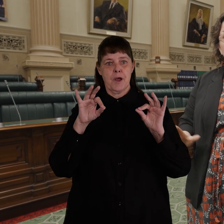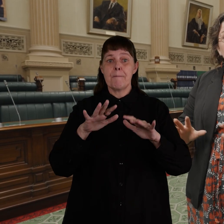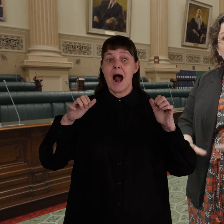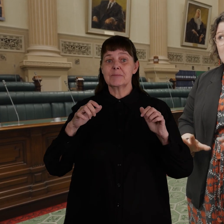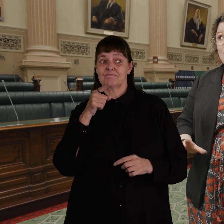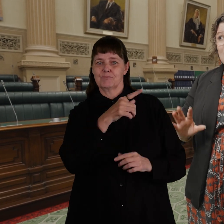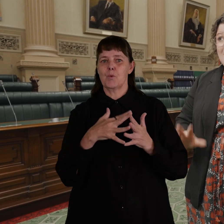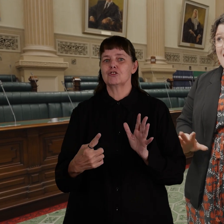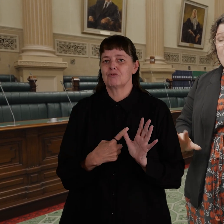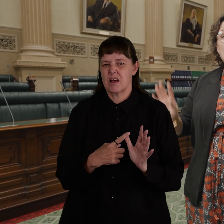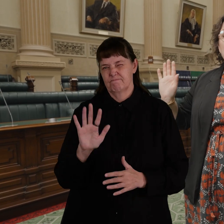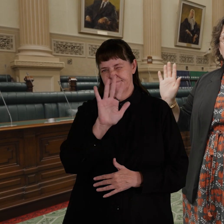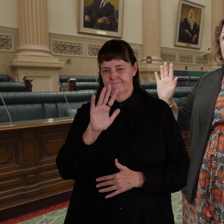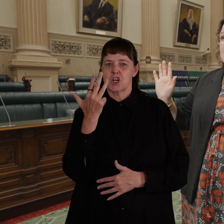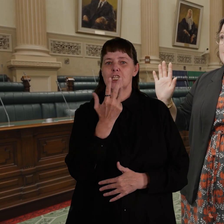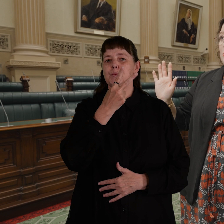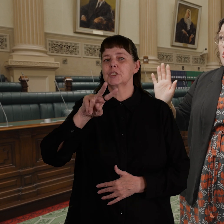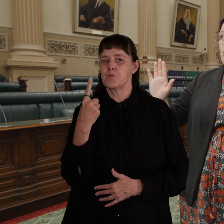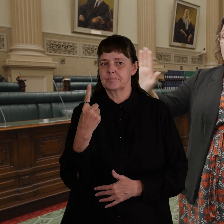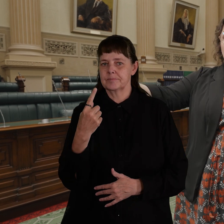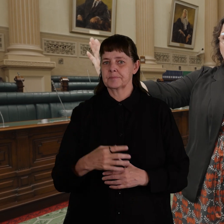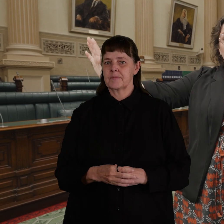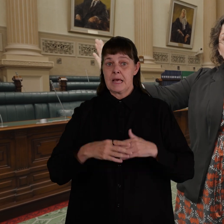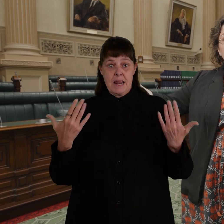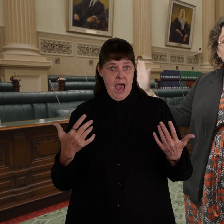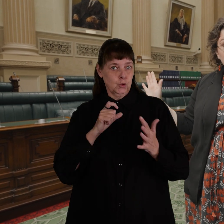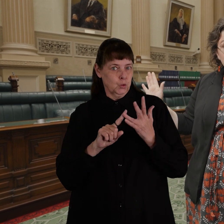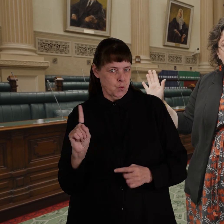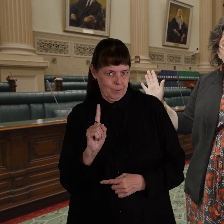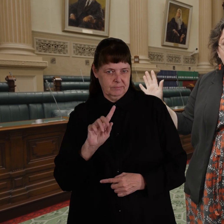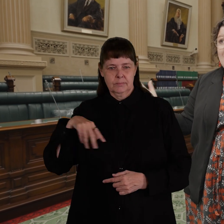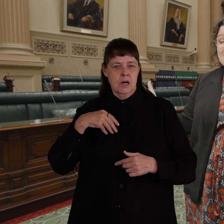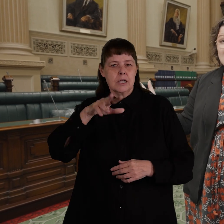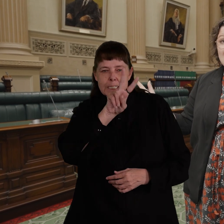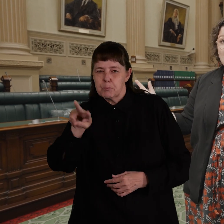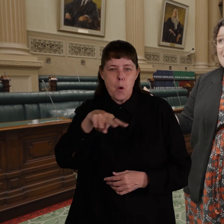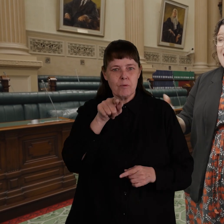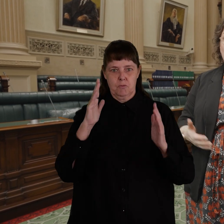What we're going to do now is go and explore the corridors adjacent to the House of Assembly